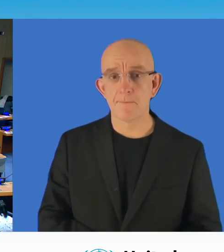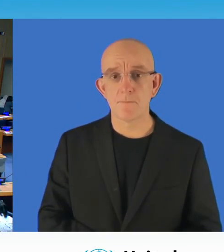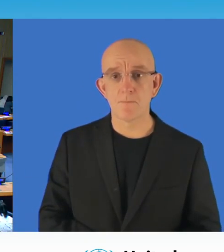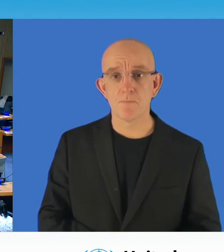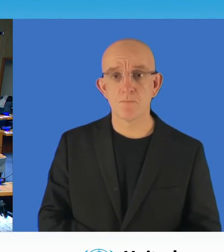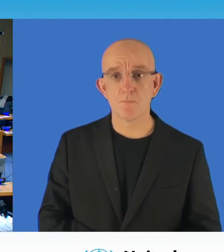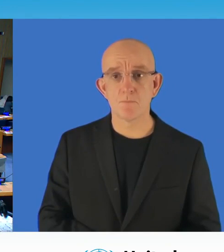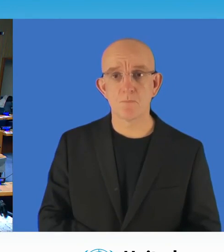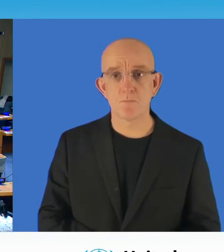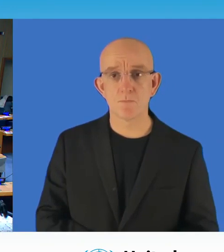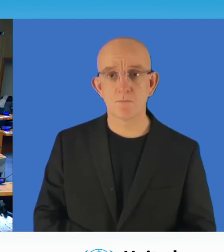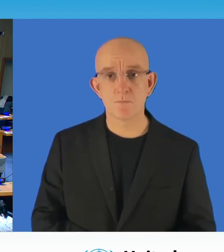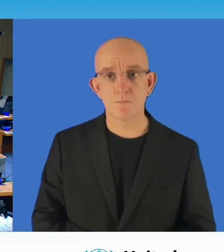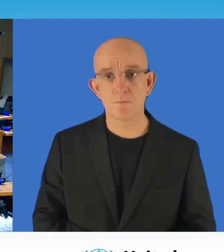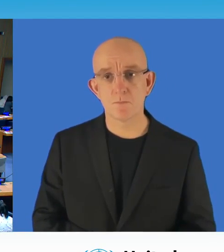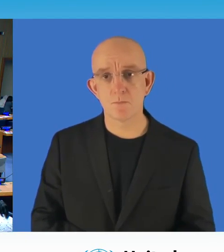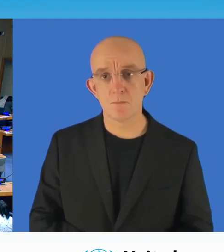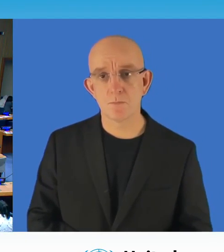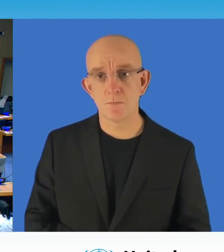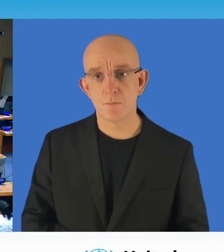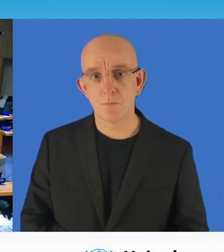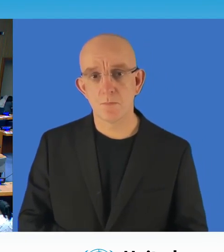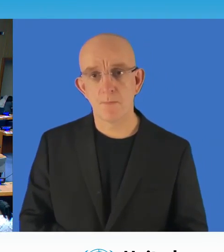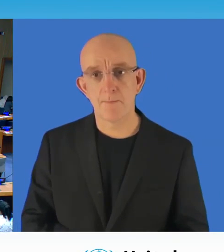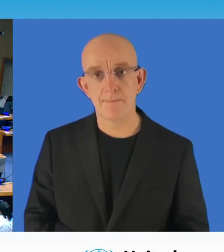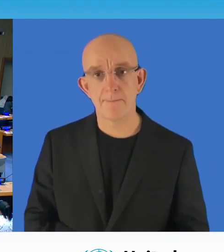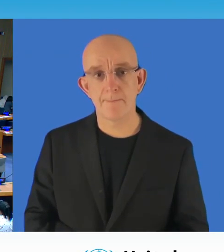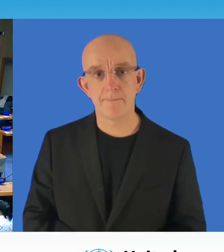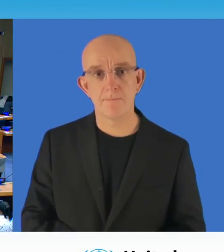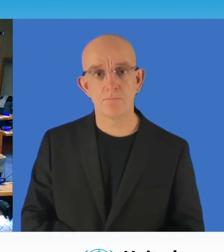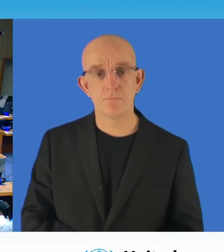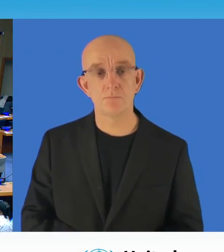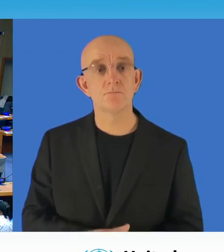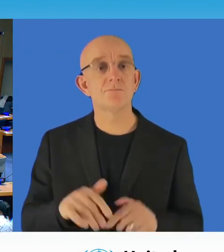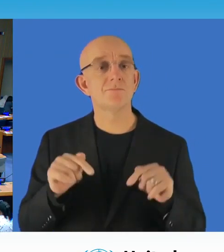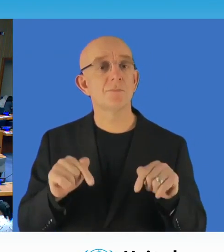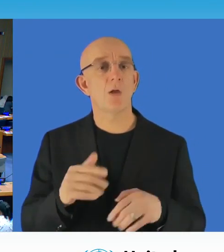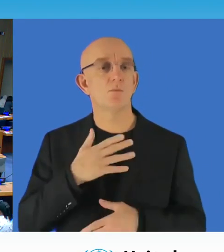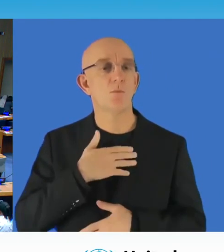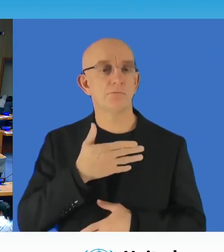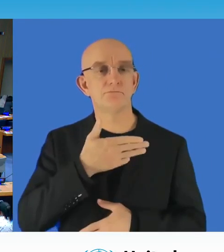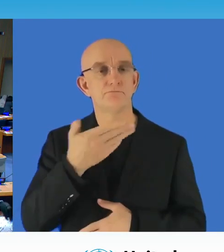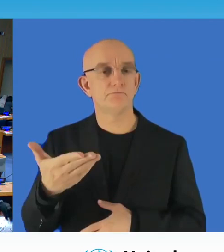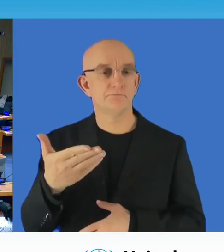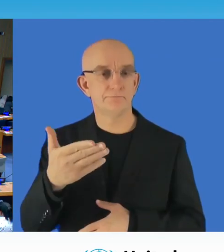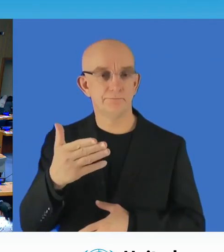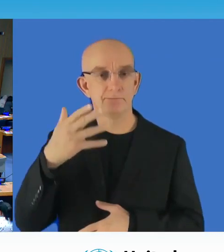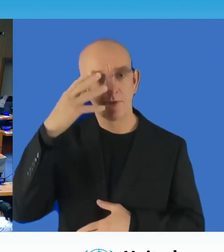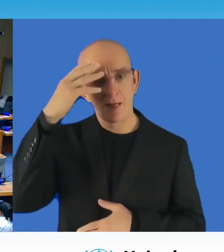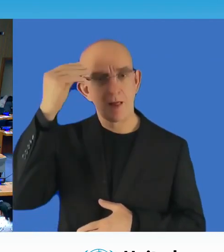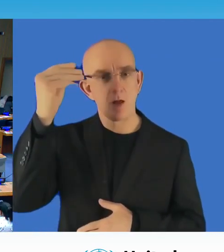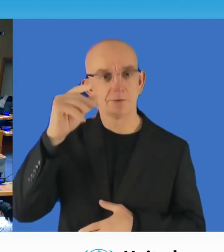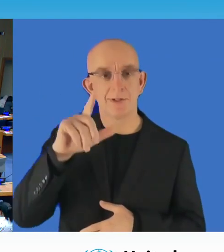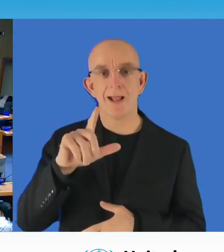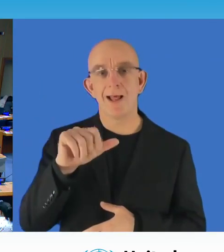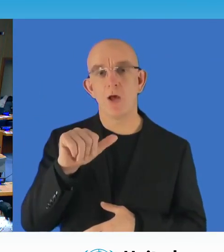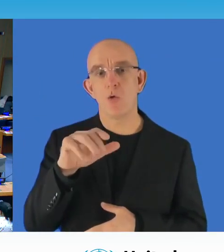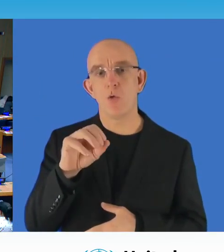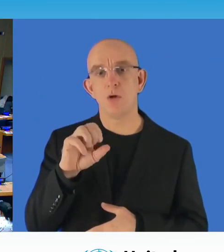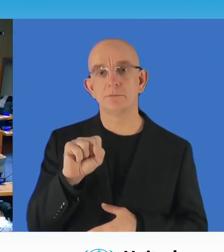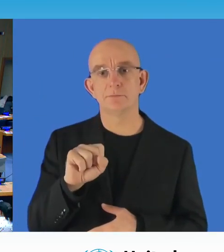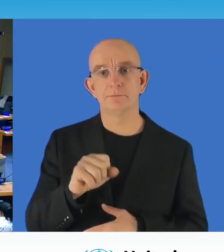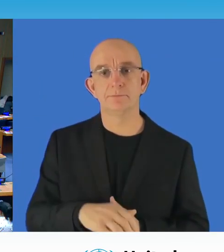distinguished representative of Lao people's Democratic Republic Mr President on behalf